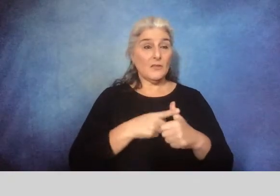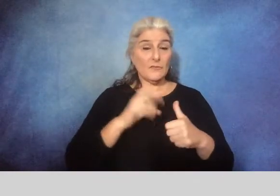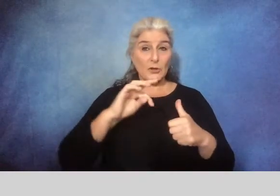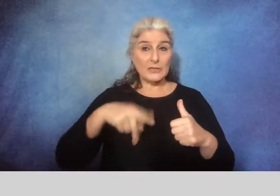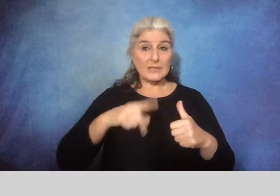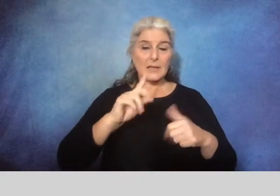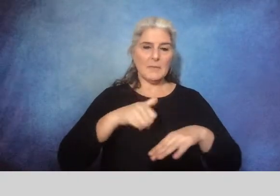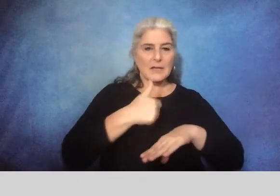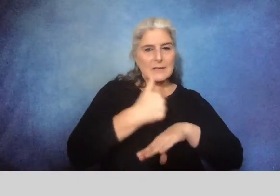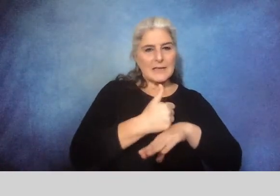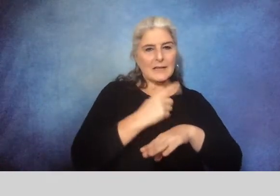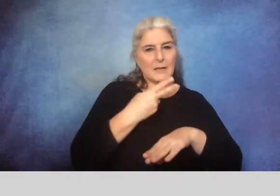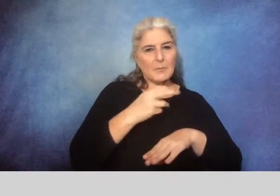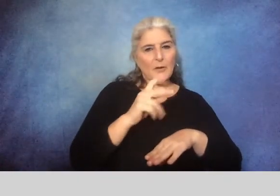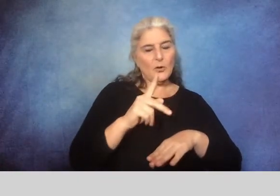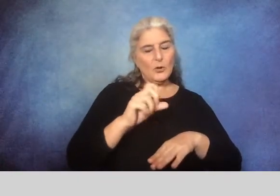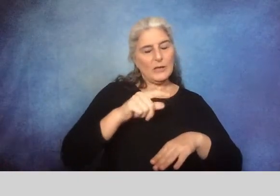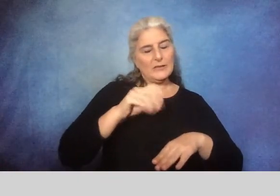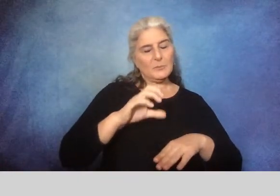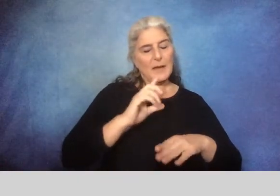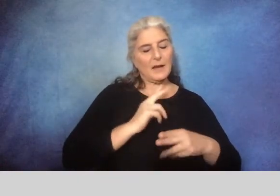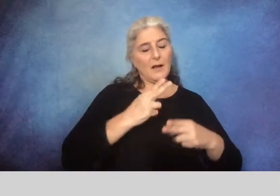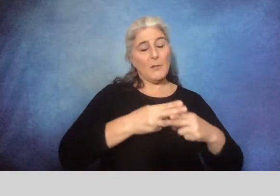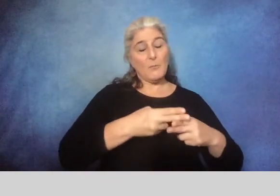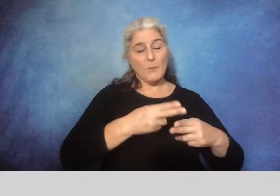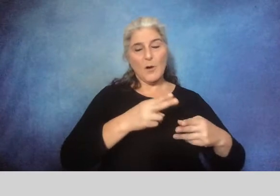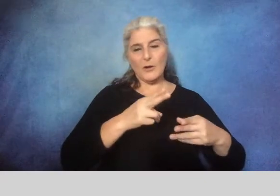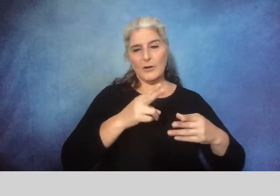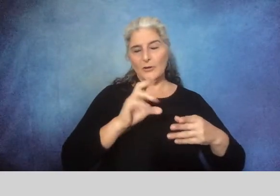a hookspec marker object with the project name.